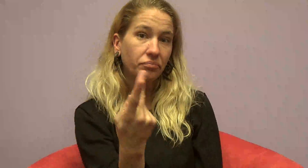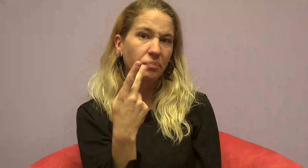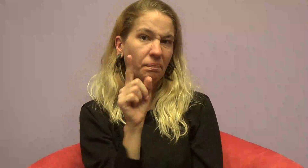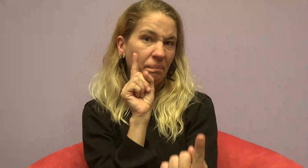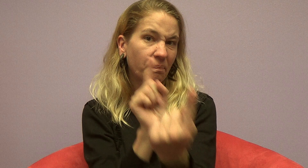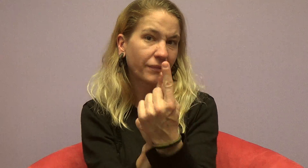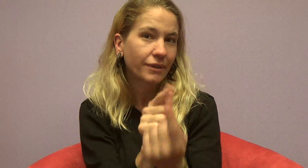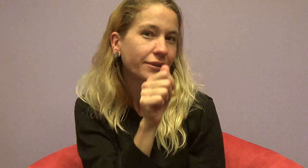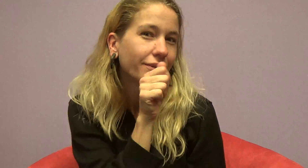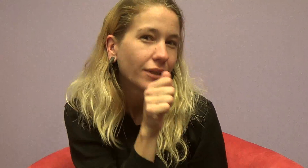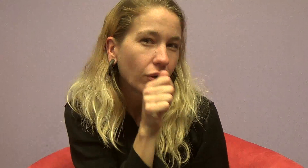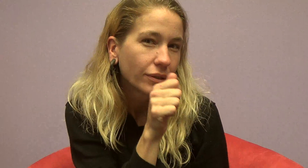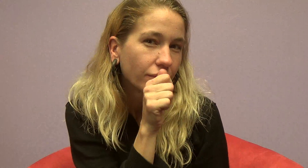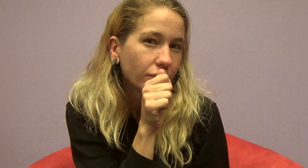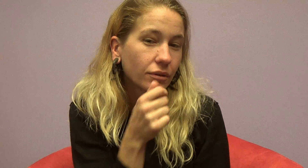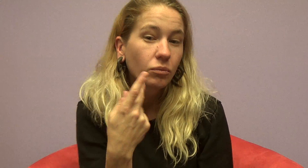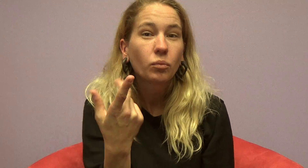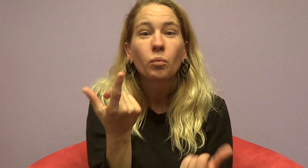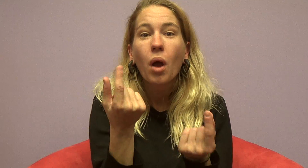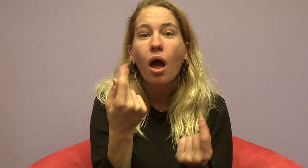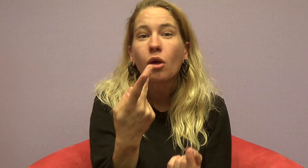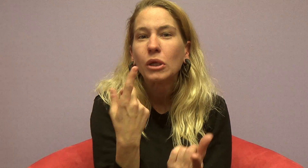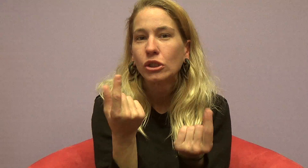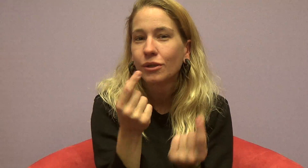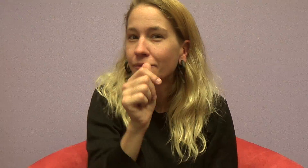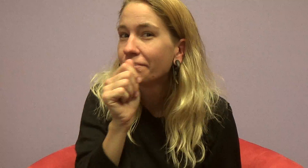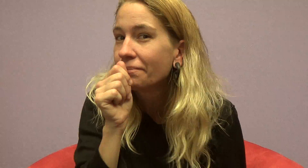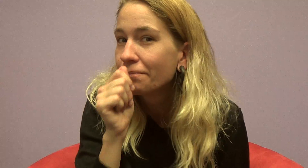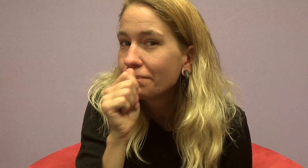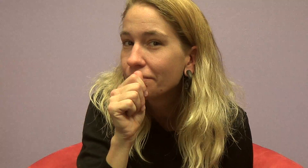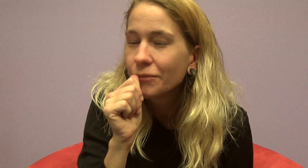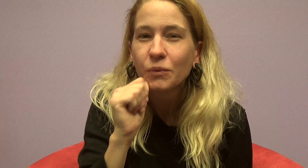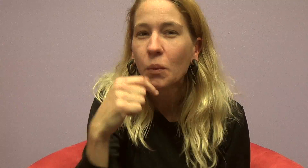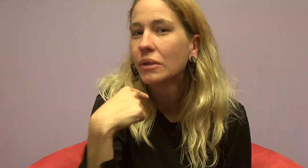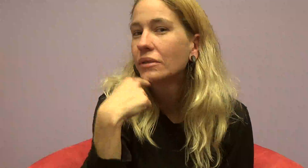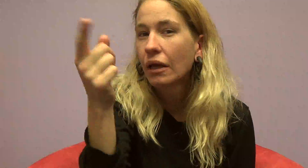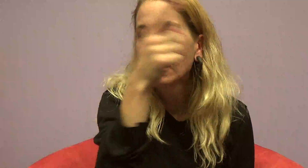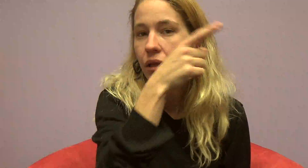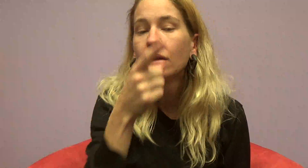"Our meeting is a secret. What we do is a secret. Don't tell anyone."